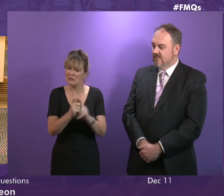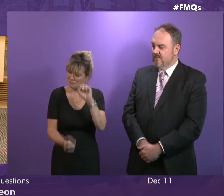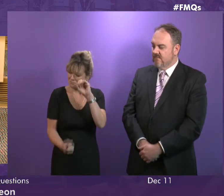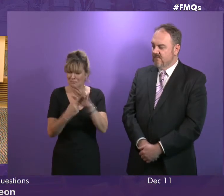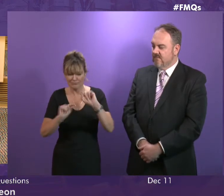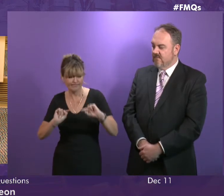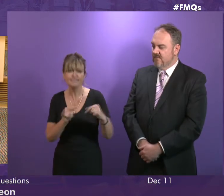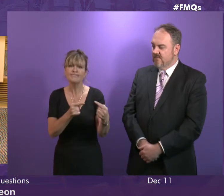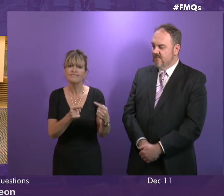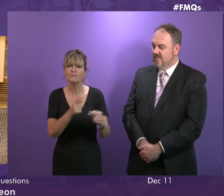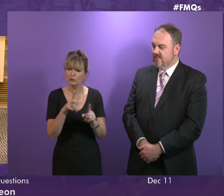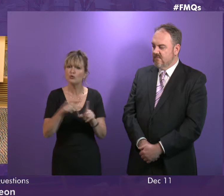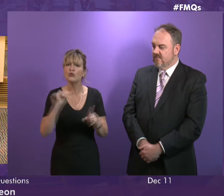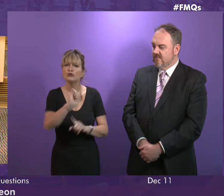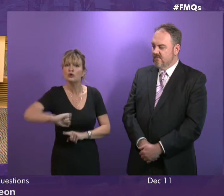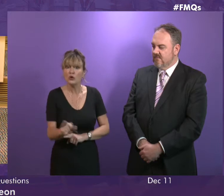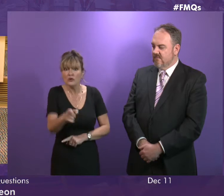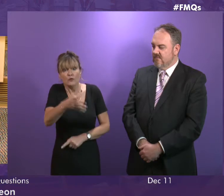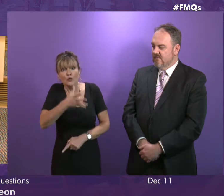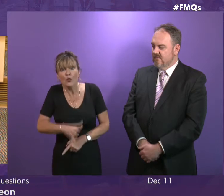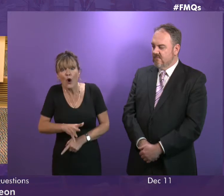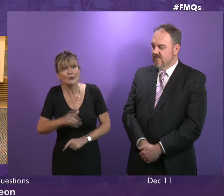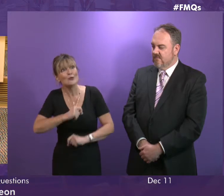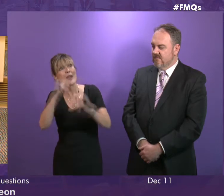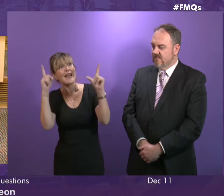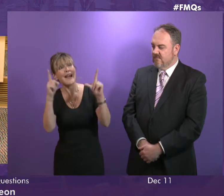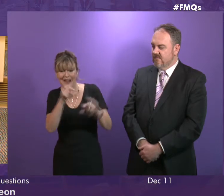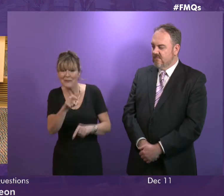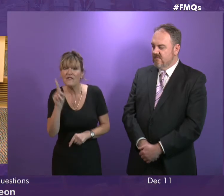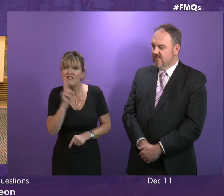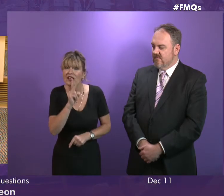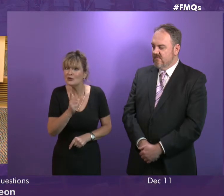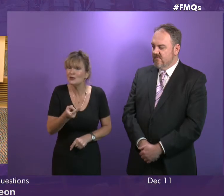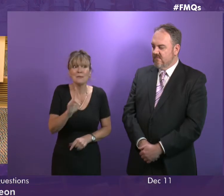Tories in Scotland, so if we want not to be waking up to Boris Johnson on Friday, vote